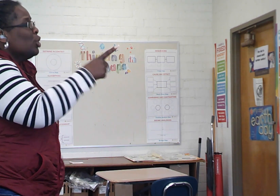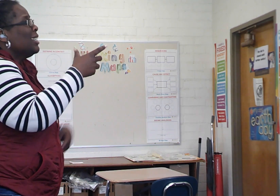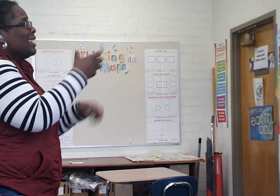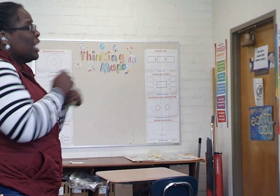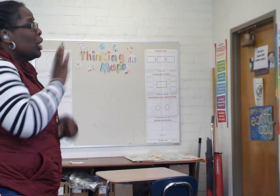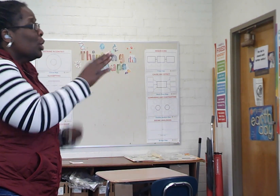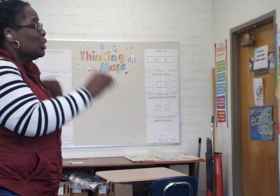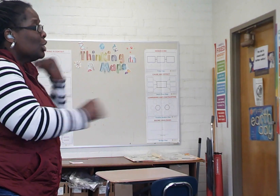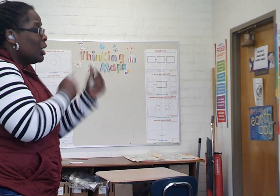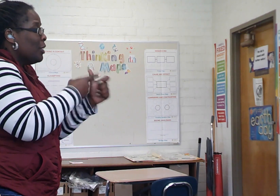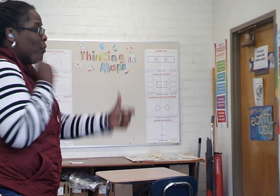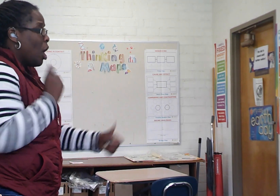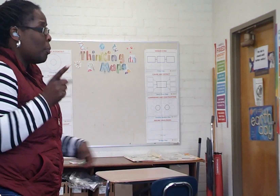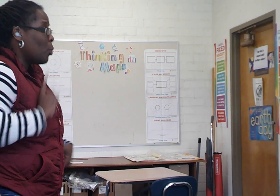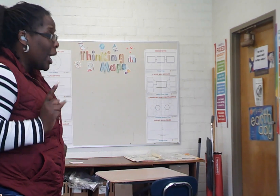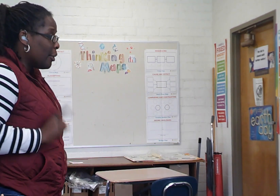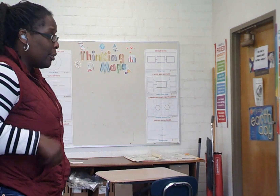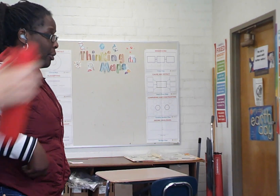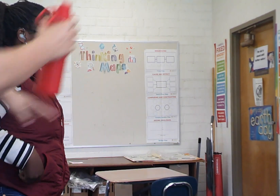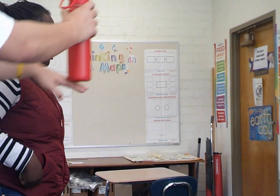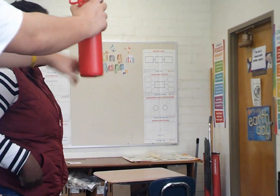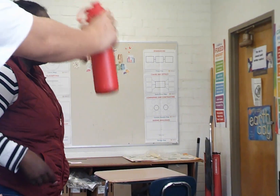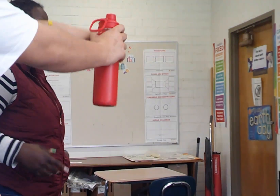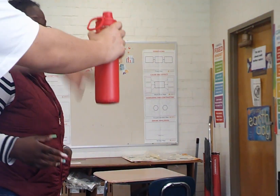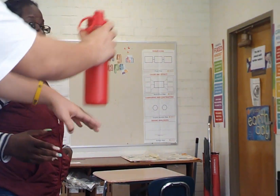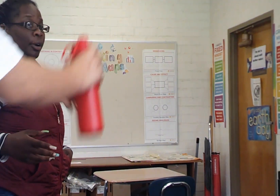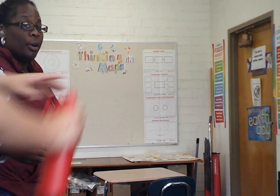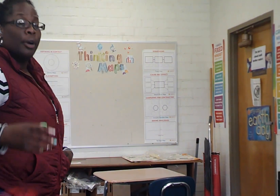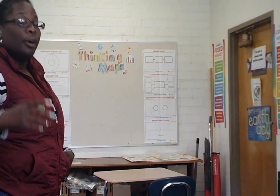Where do you get your genetics from?